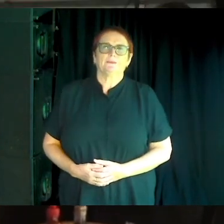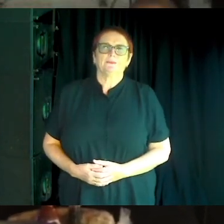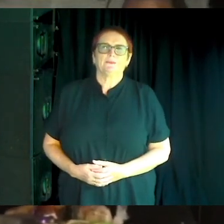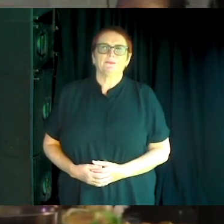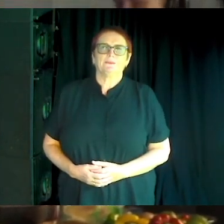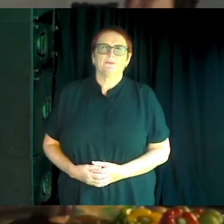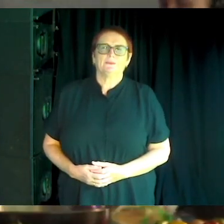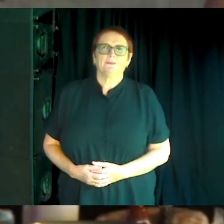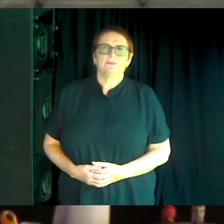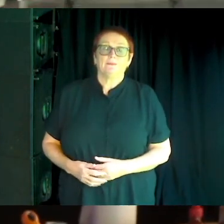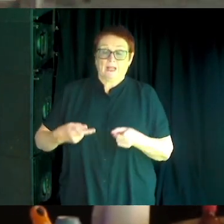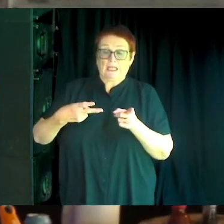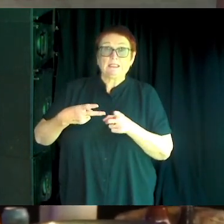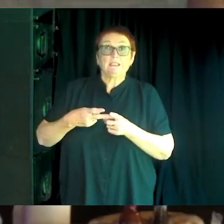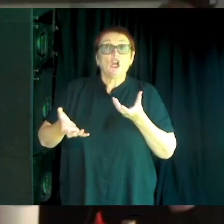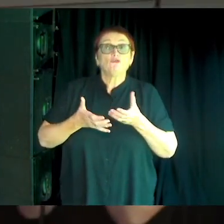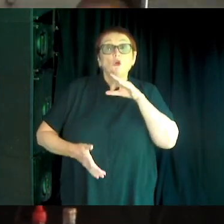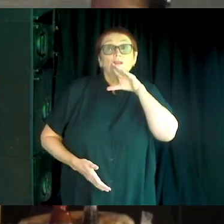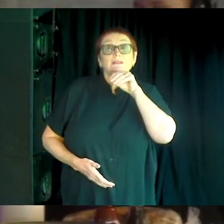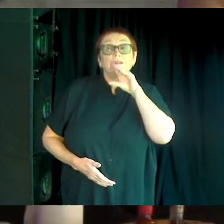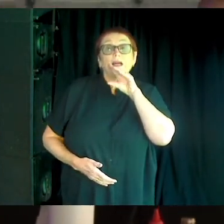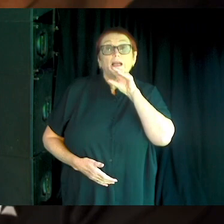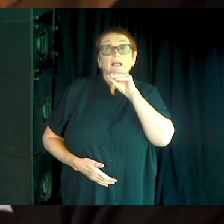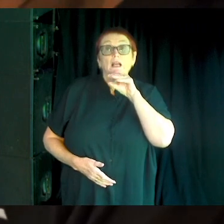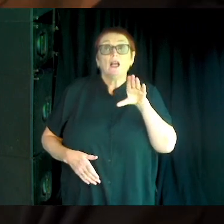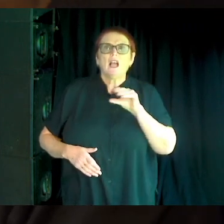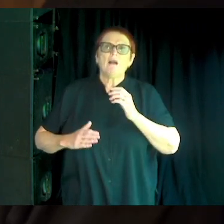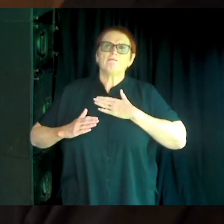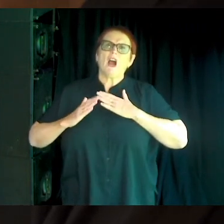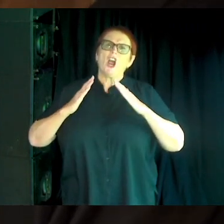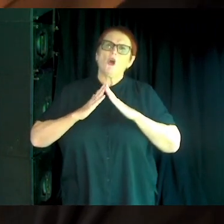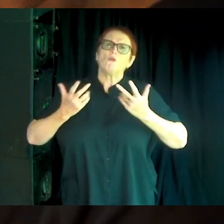the raw stuff from my uh restaurants it's a house uh our house roast our house smoked duck